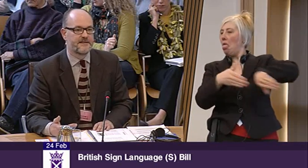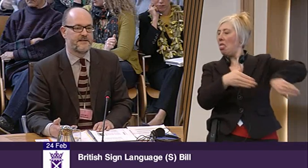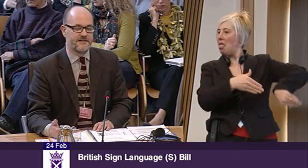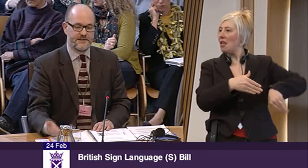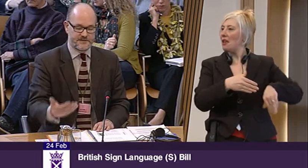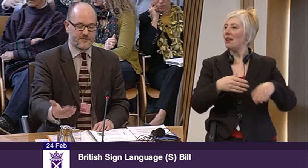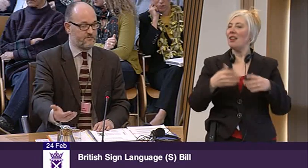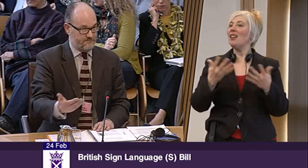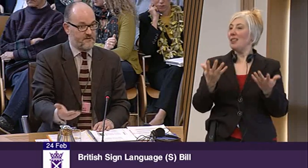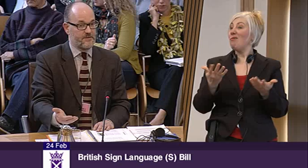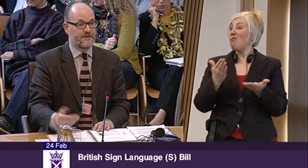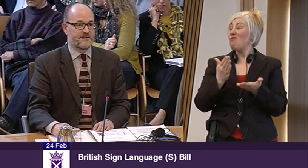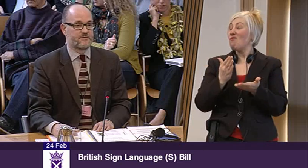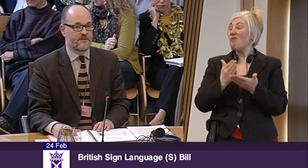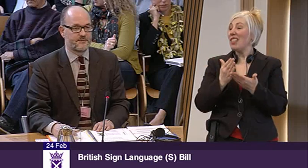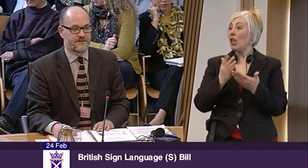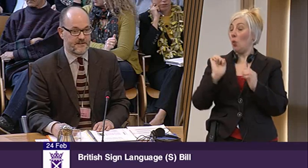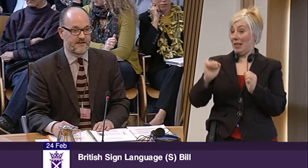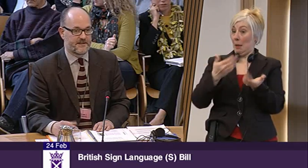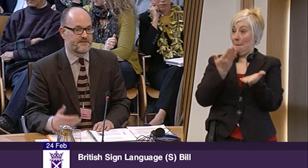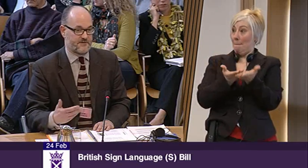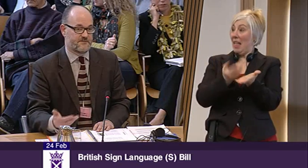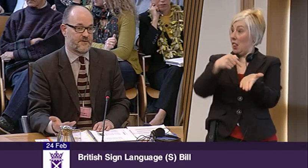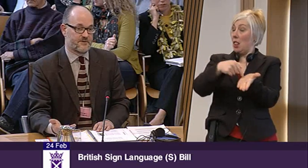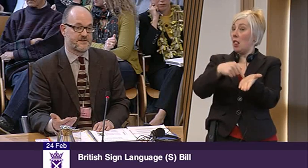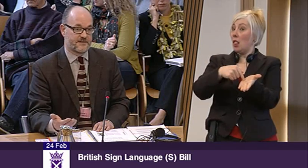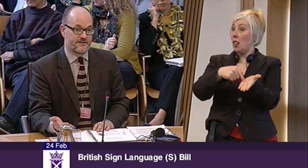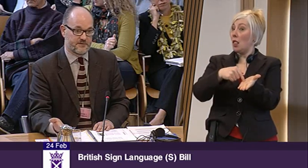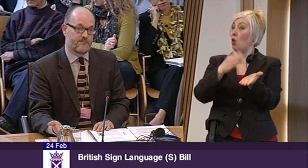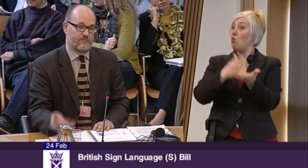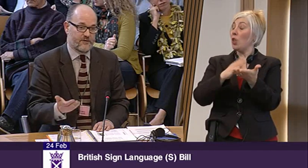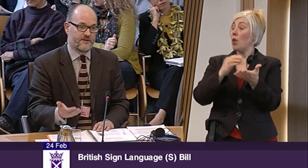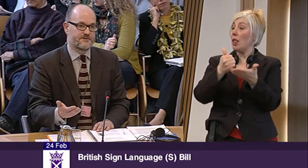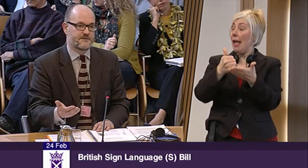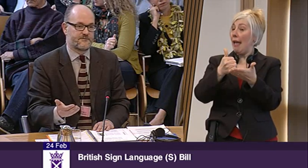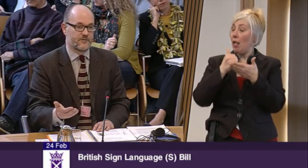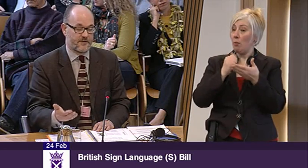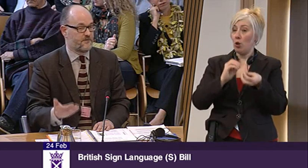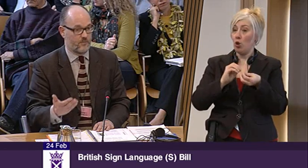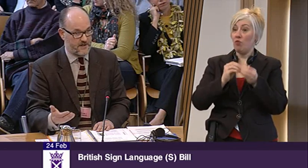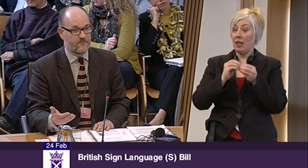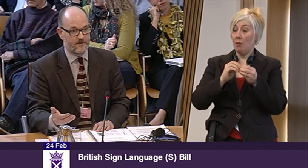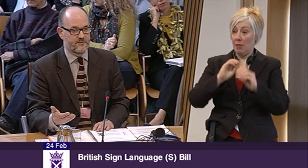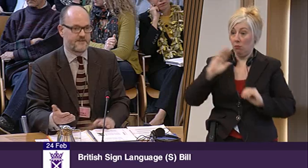queue. The bill is designed to bring those issues to the foreground, when appropriate,